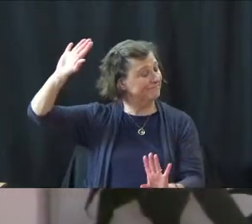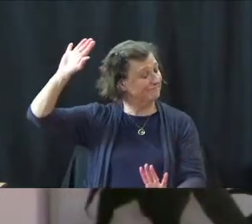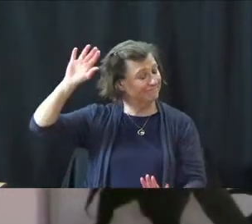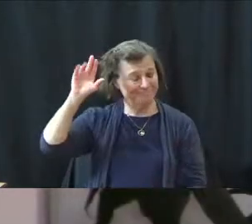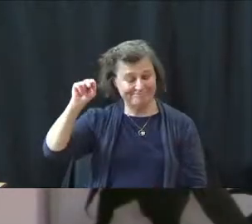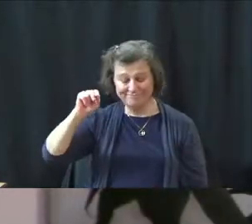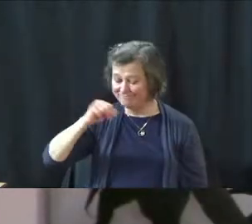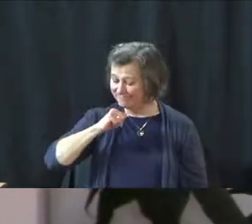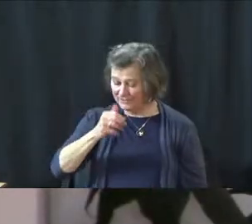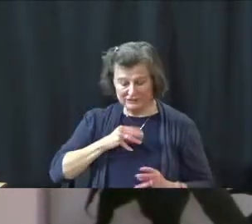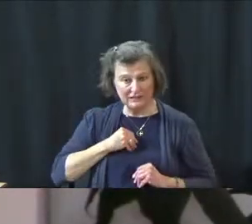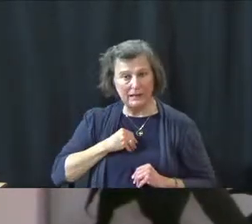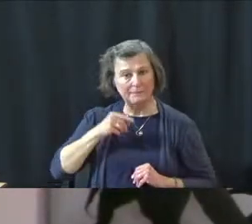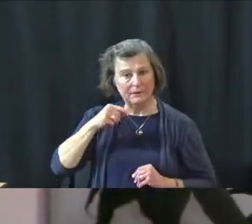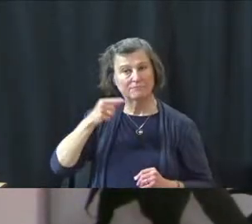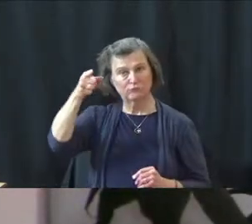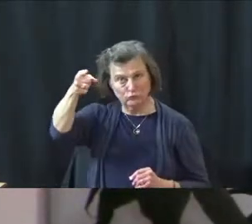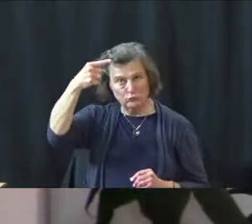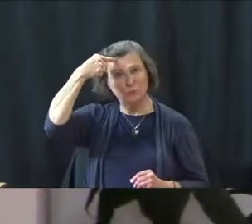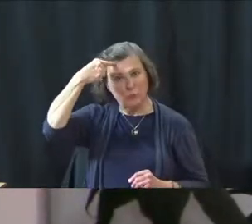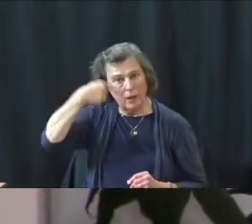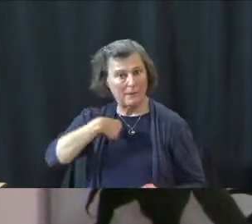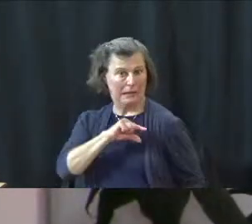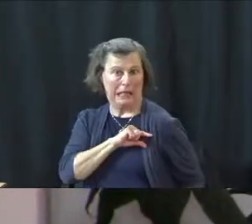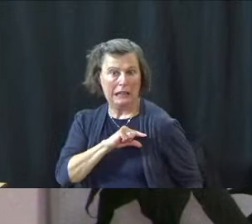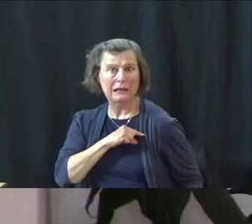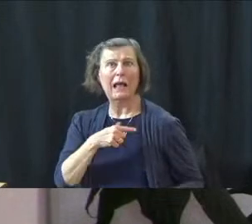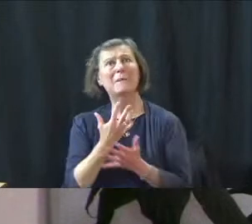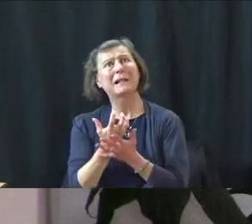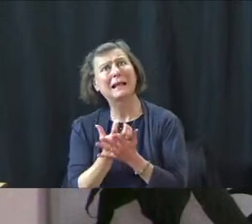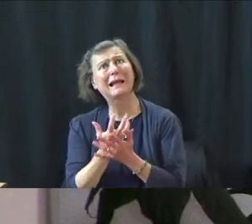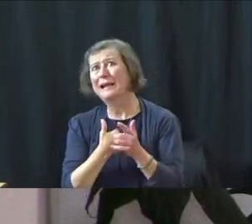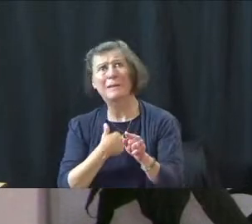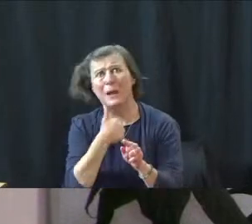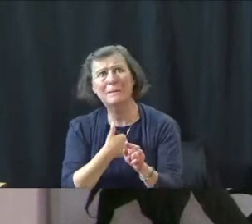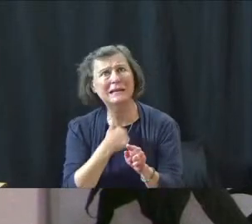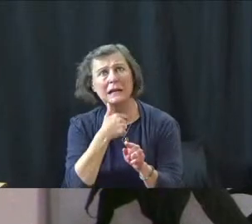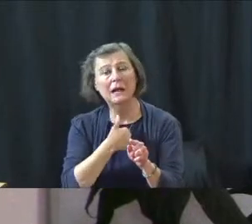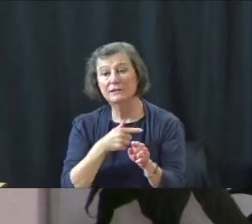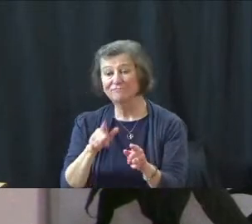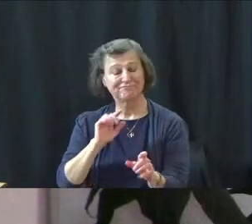I was guilty in her eyes and no amount of pleading was going to alter her judgment.